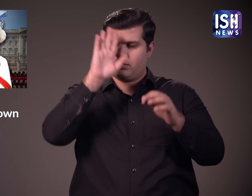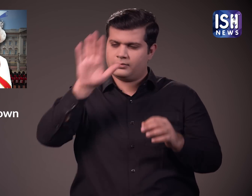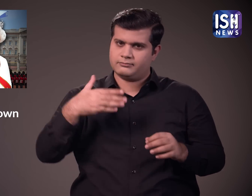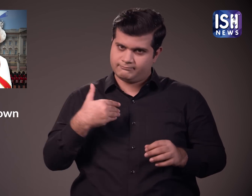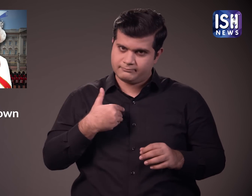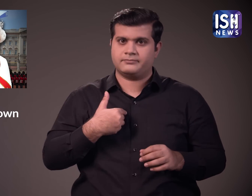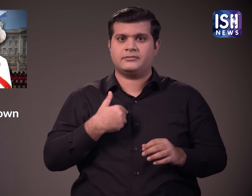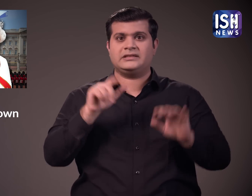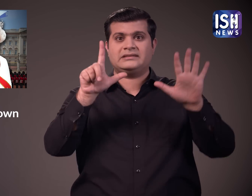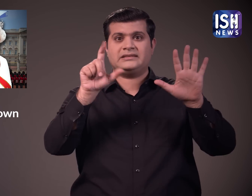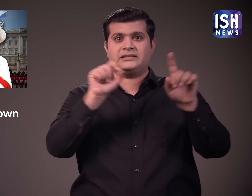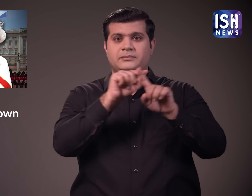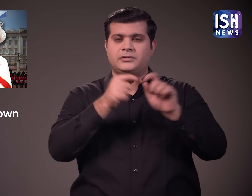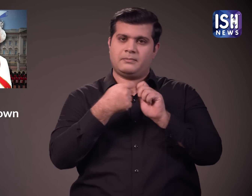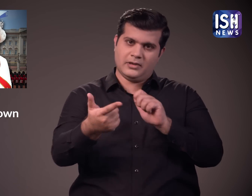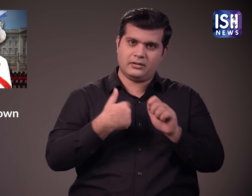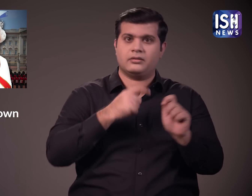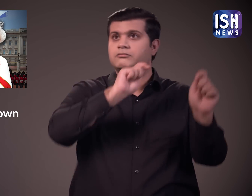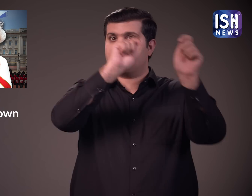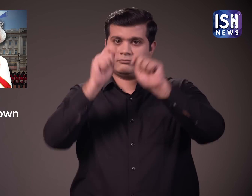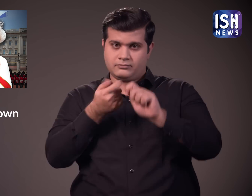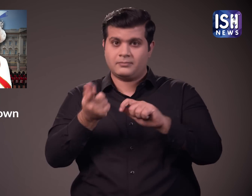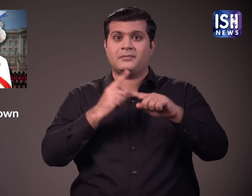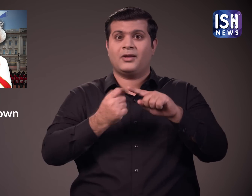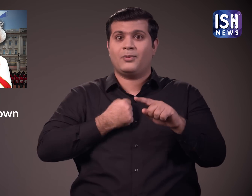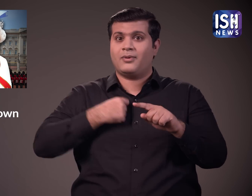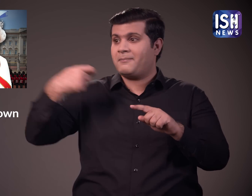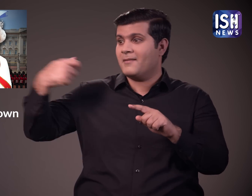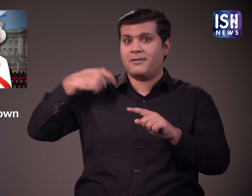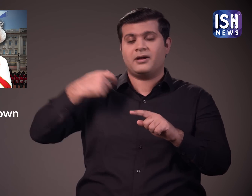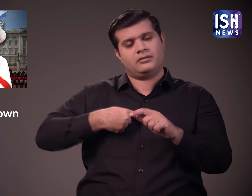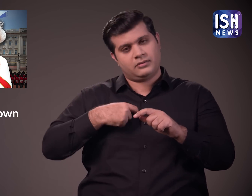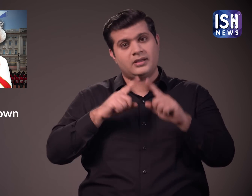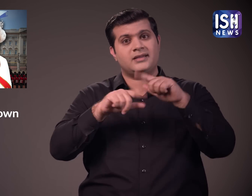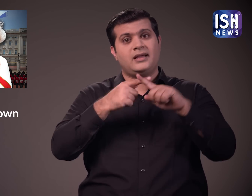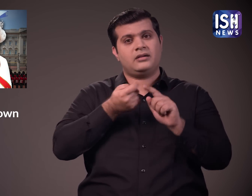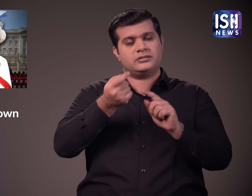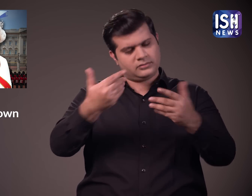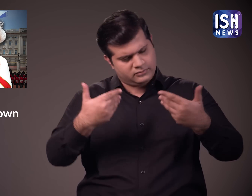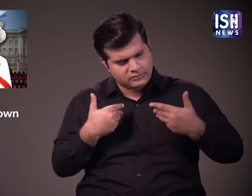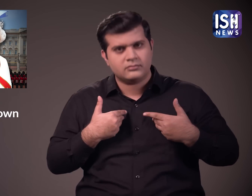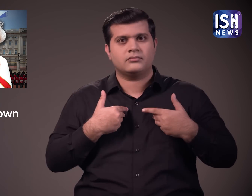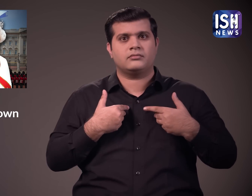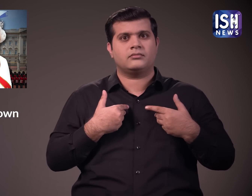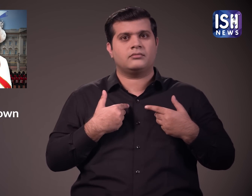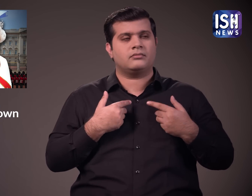Queen Elizabeth voluntarily agreed to pay for 70 percent of the cost of repairs and also pay tax.